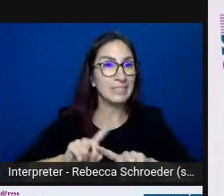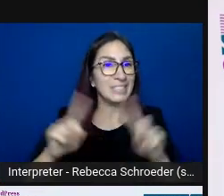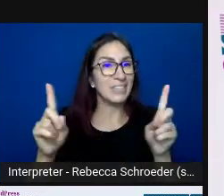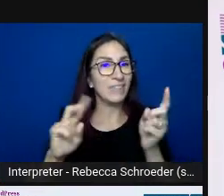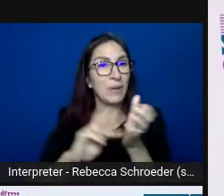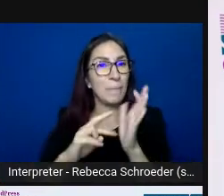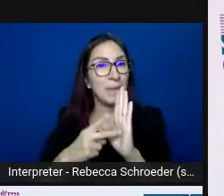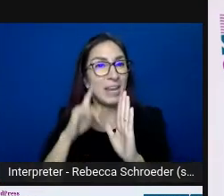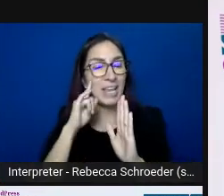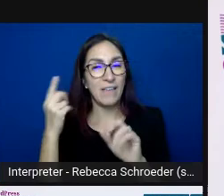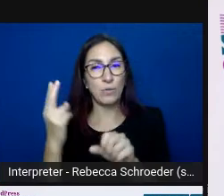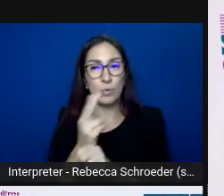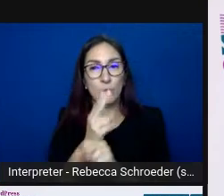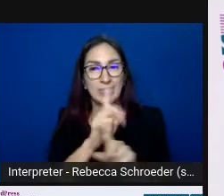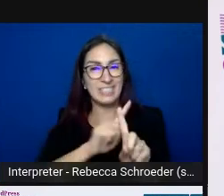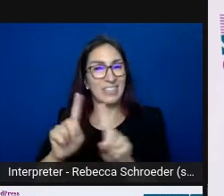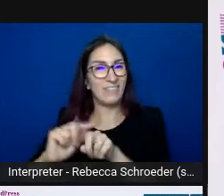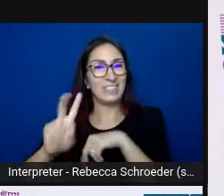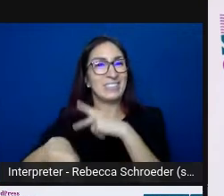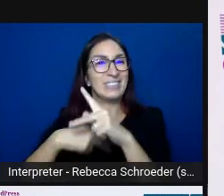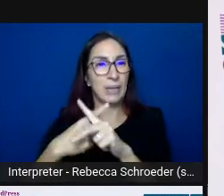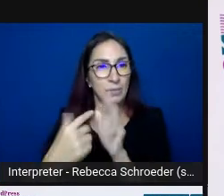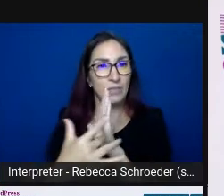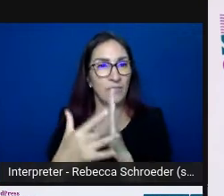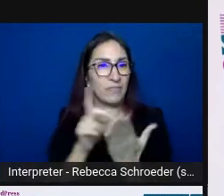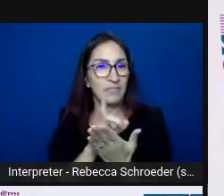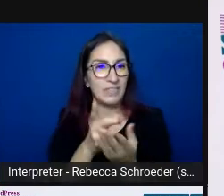That's where we're trying to move away from the style of development.